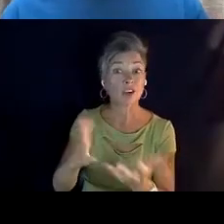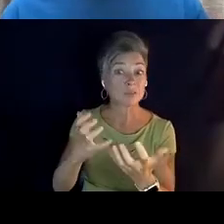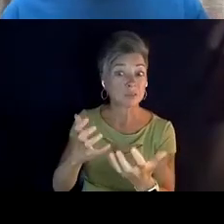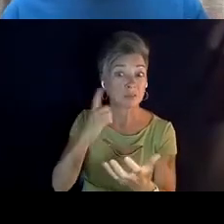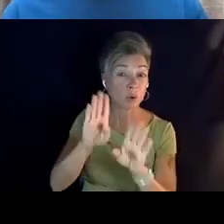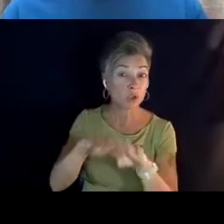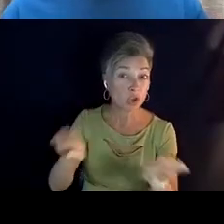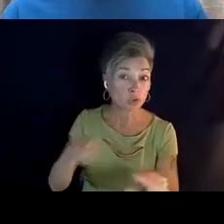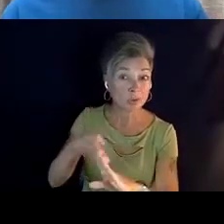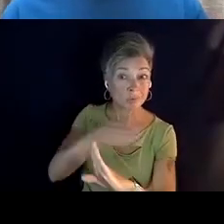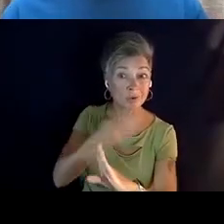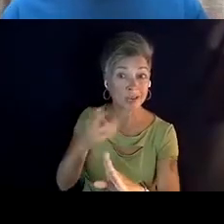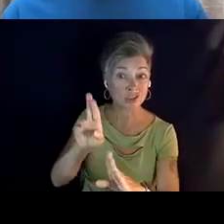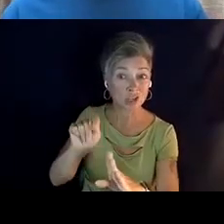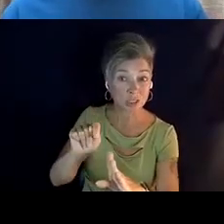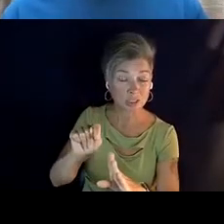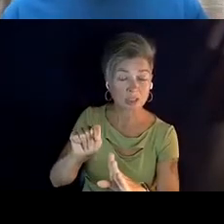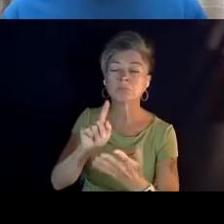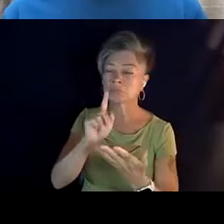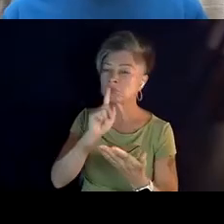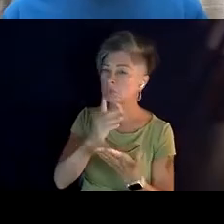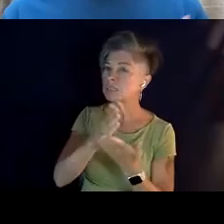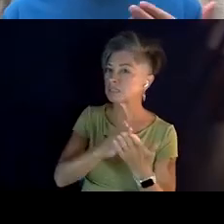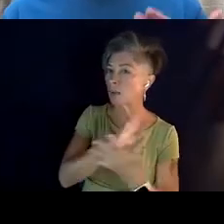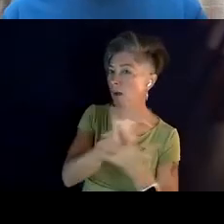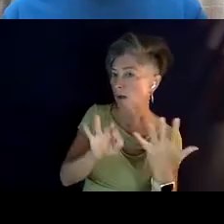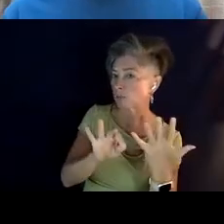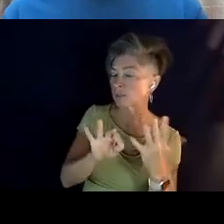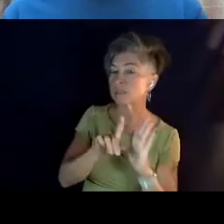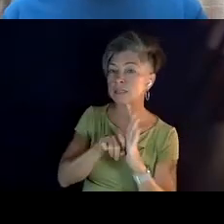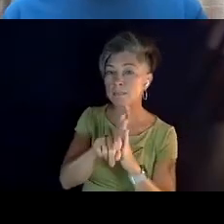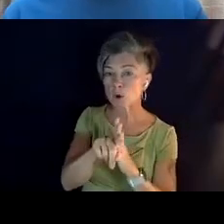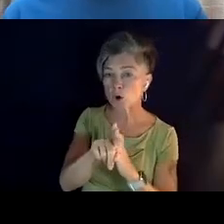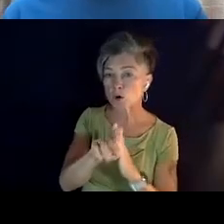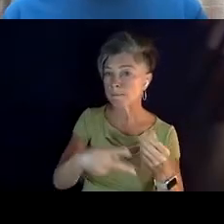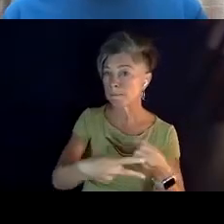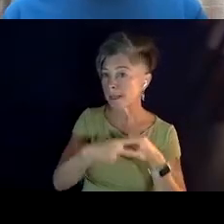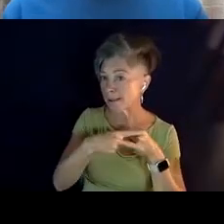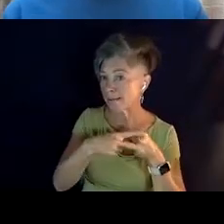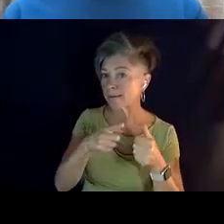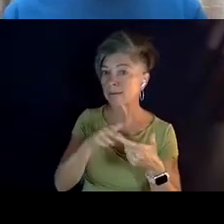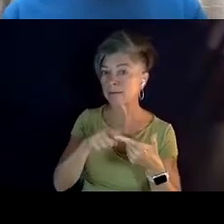there are some options of sperm banking and preservation options like that.